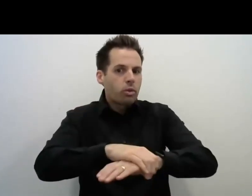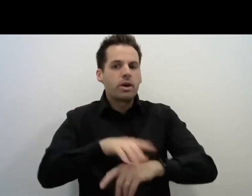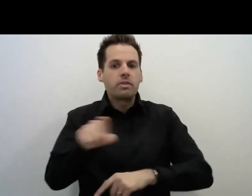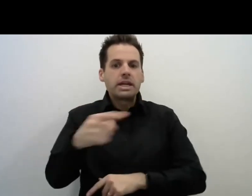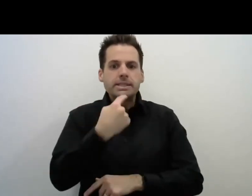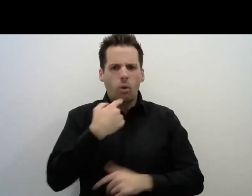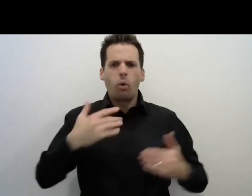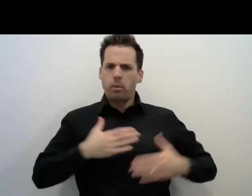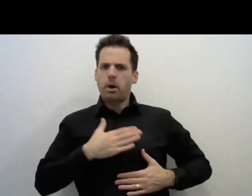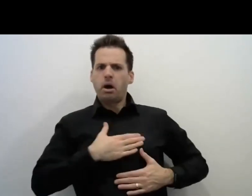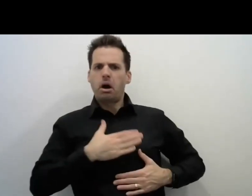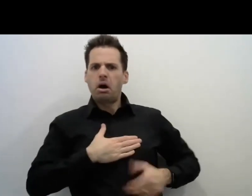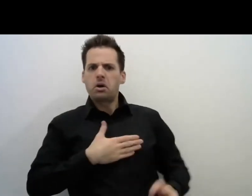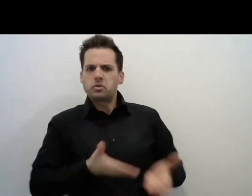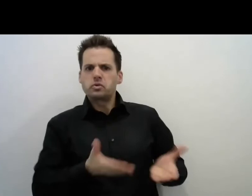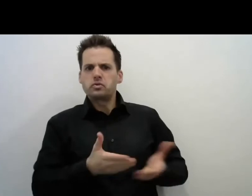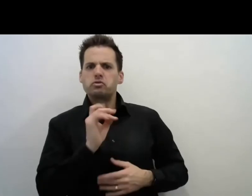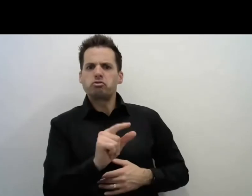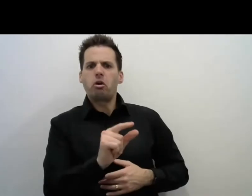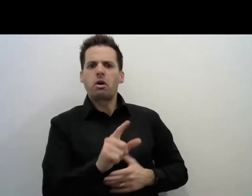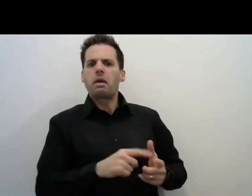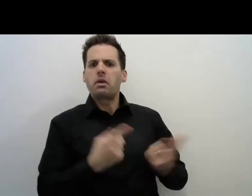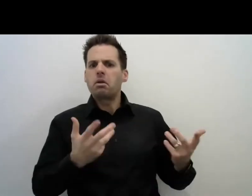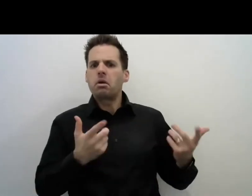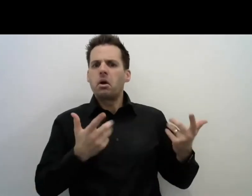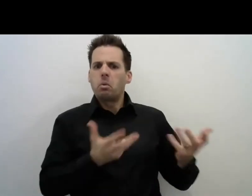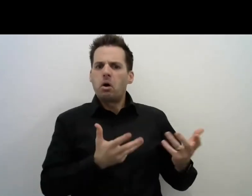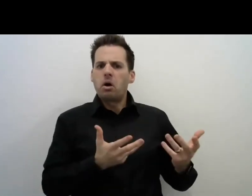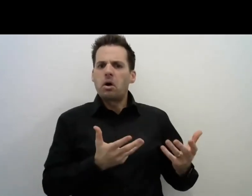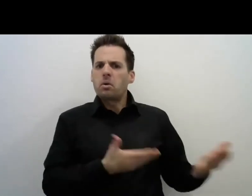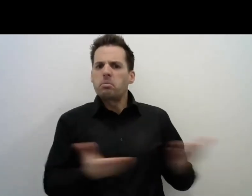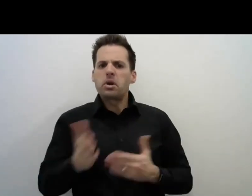so that they can take their animal or their pet with them anywhere they go and of course things